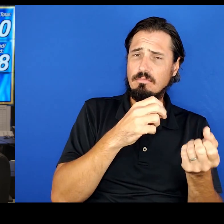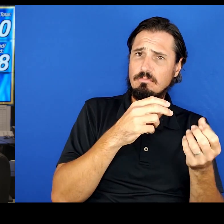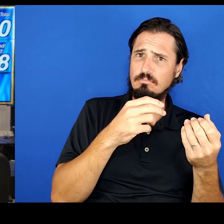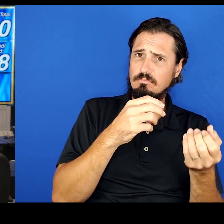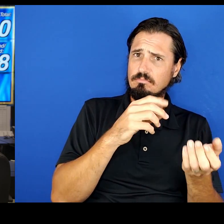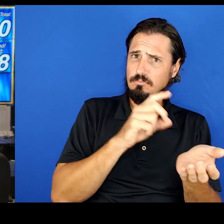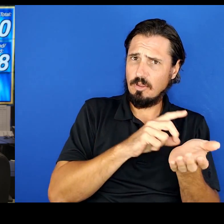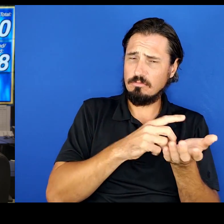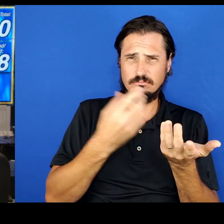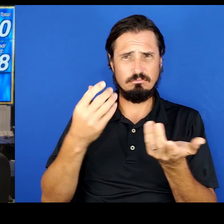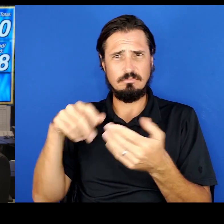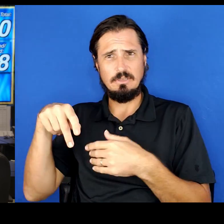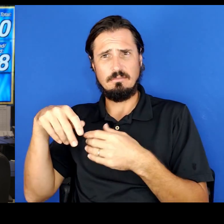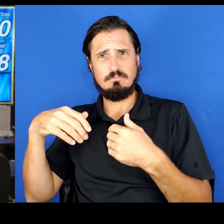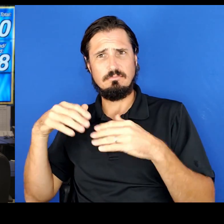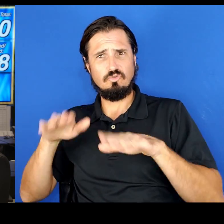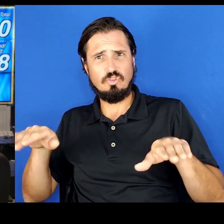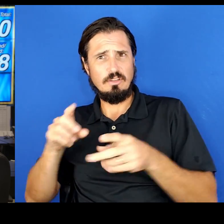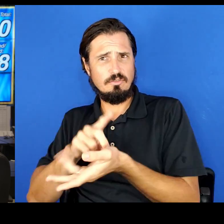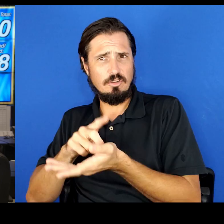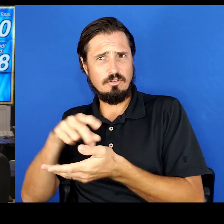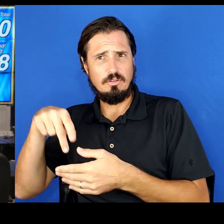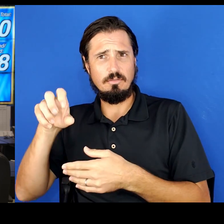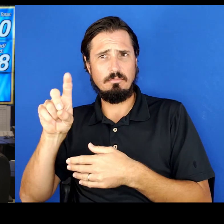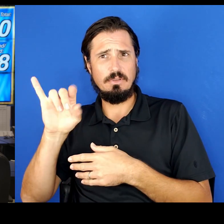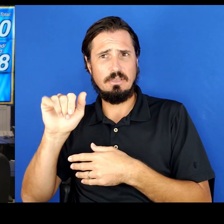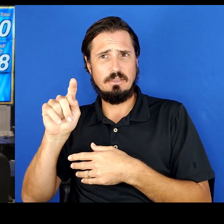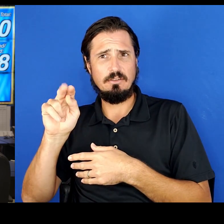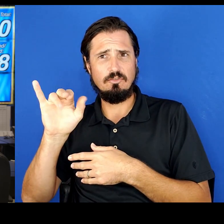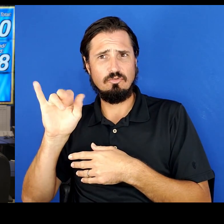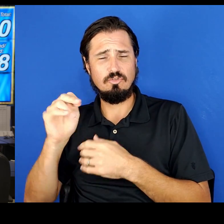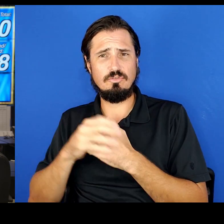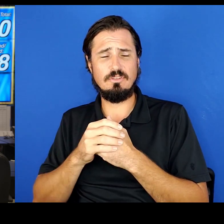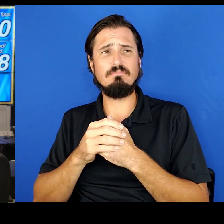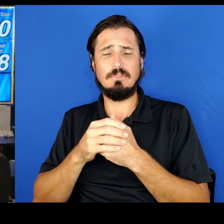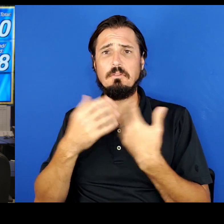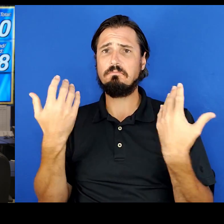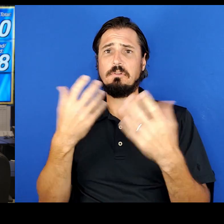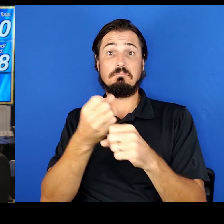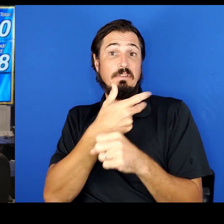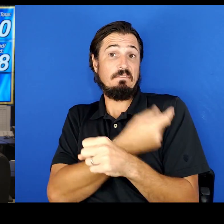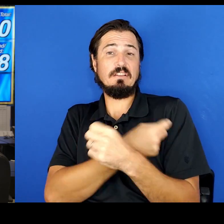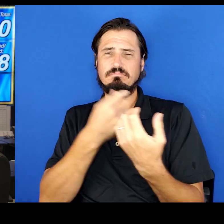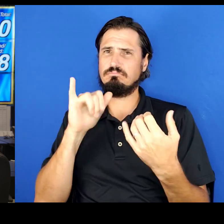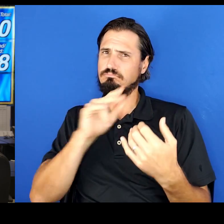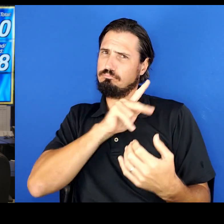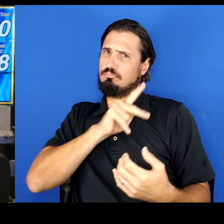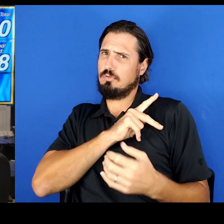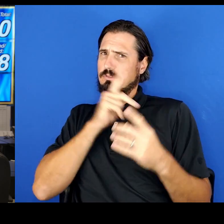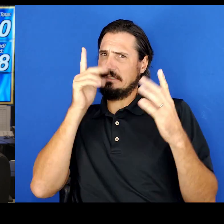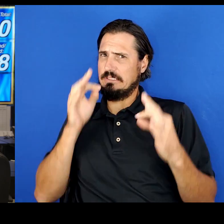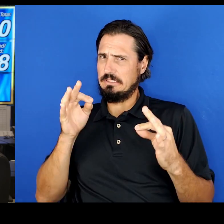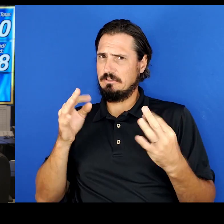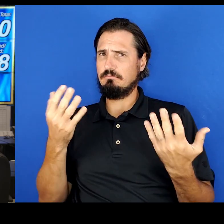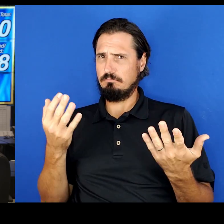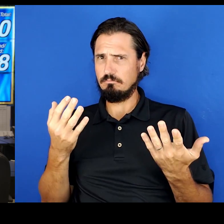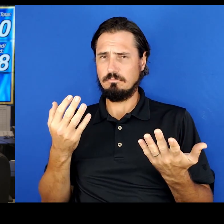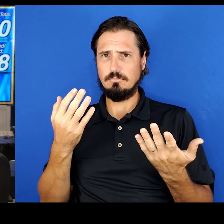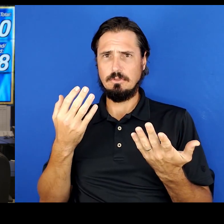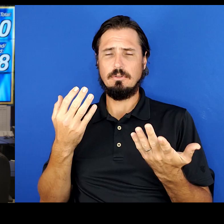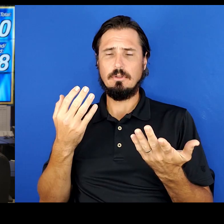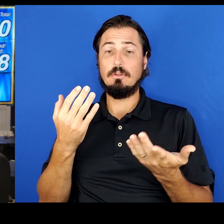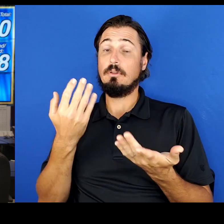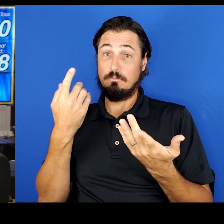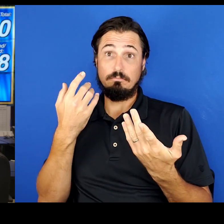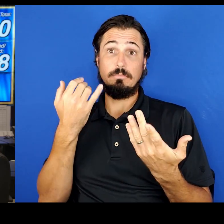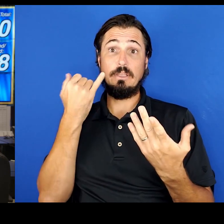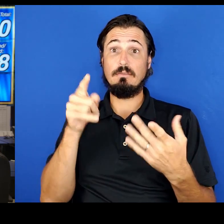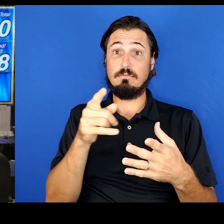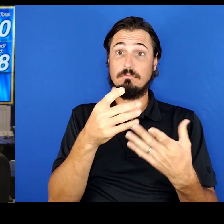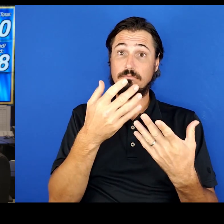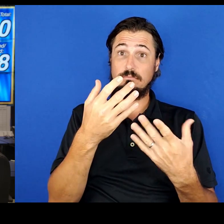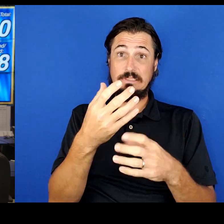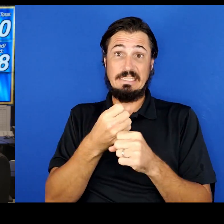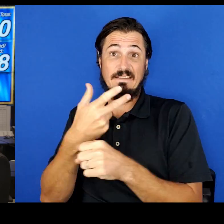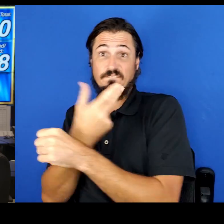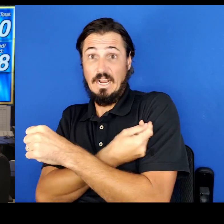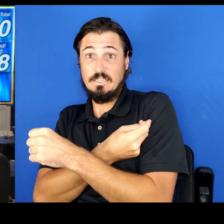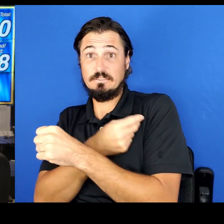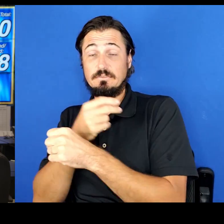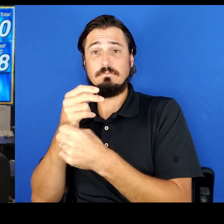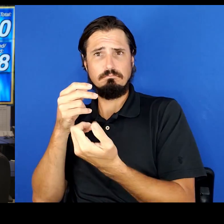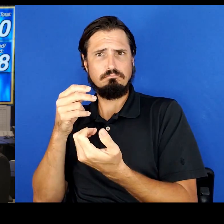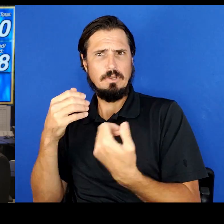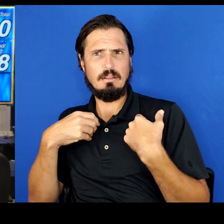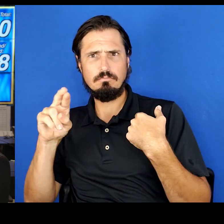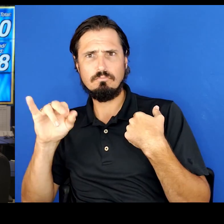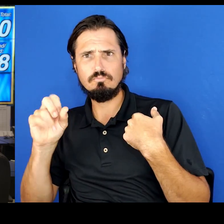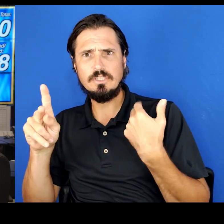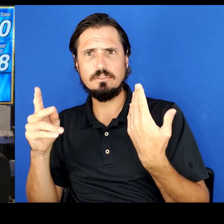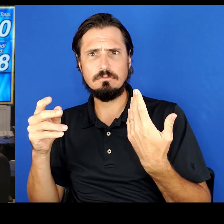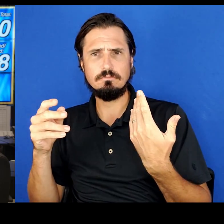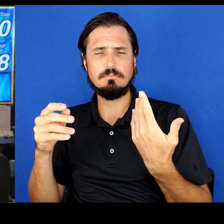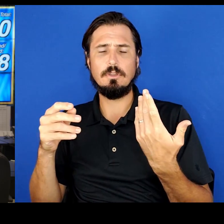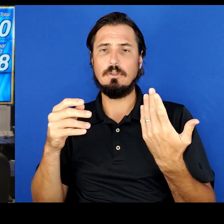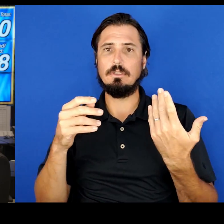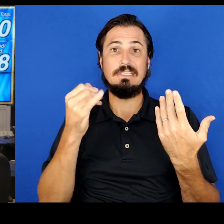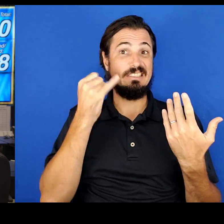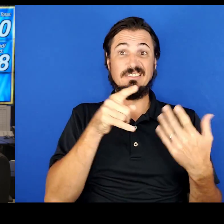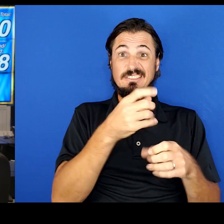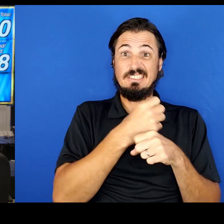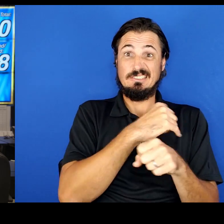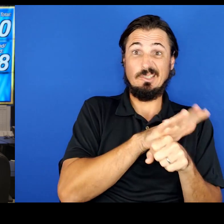Receiving any vaccine is a personal decision. Just as choosing the vaccine carries certain risks, choosing not to be vaccinated also carries risks. Neither choice is a “no risk” option. In my view as